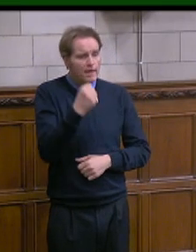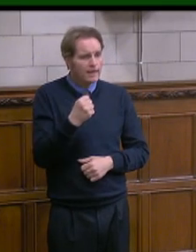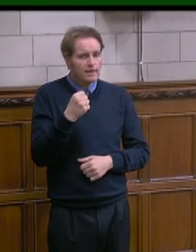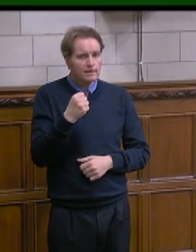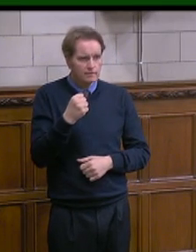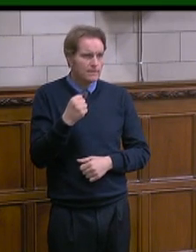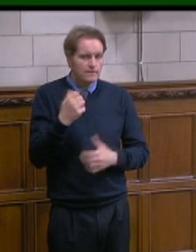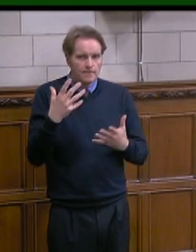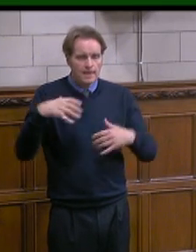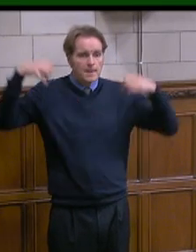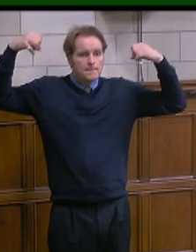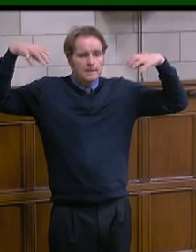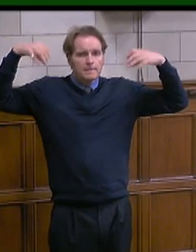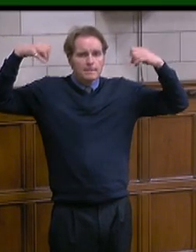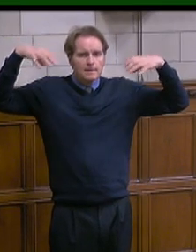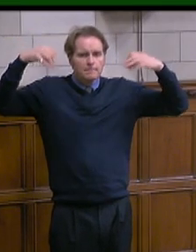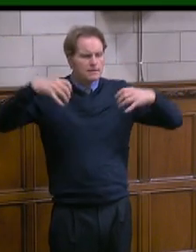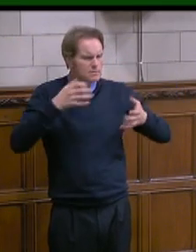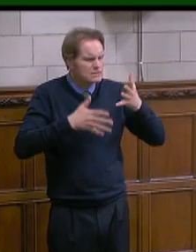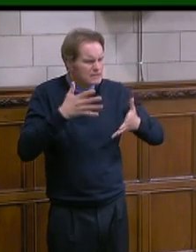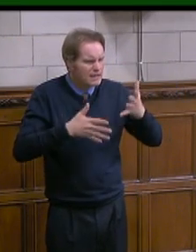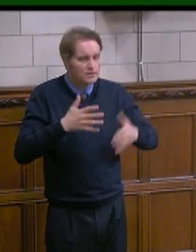is made and people do not know what is going on, but someone is able to sign—even if